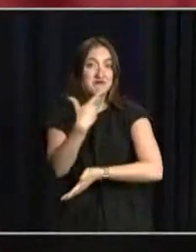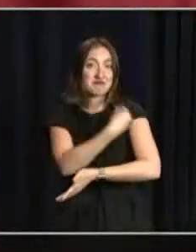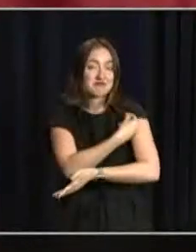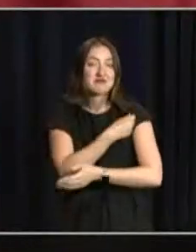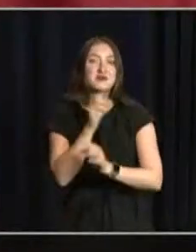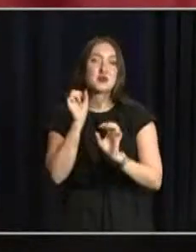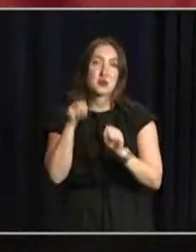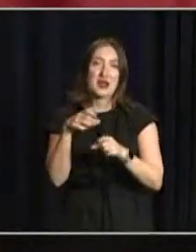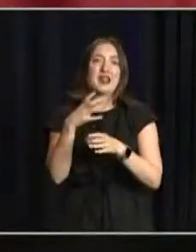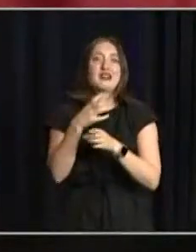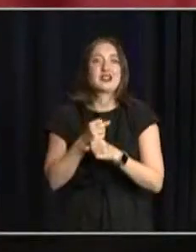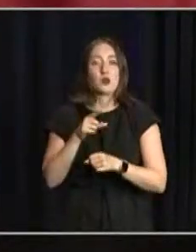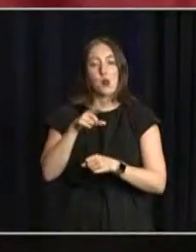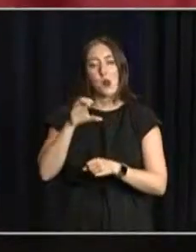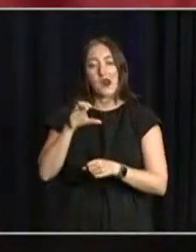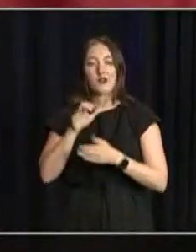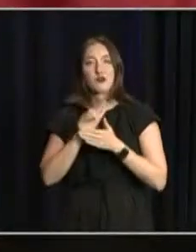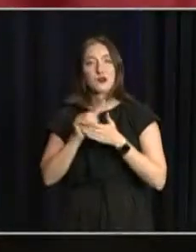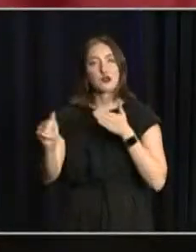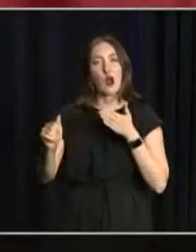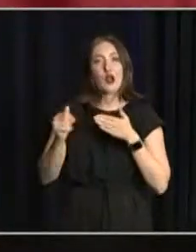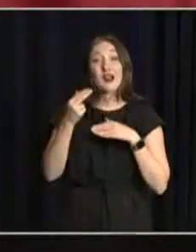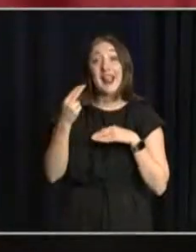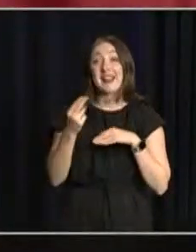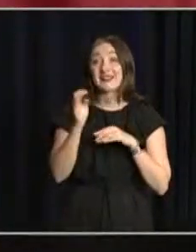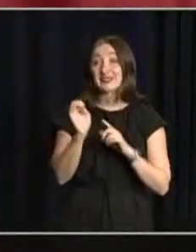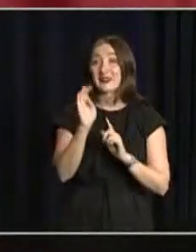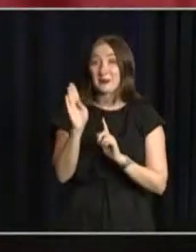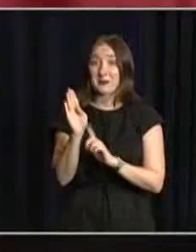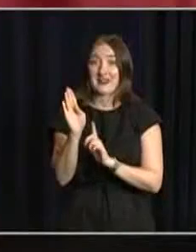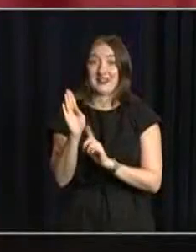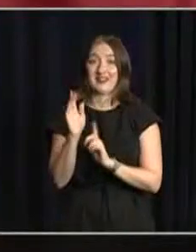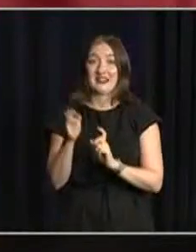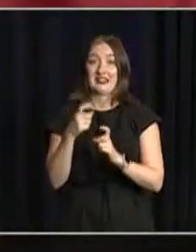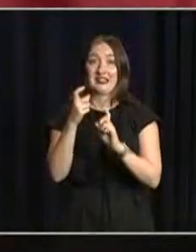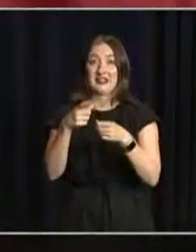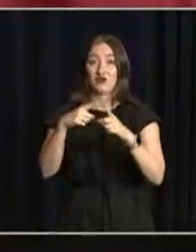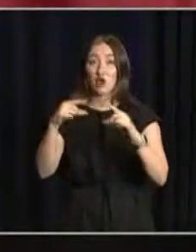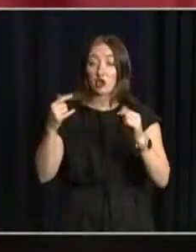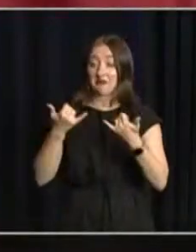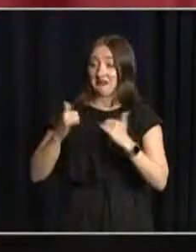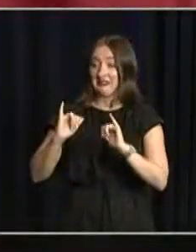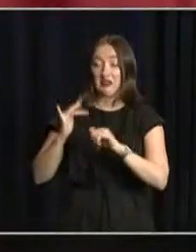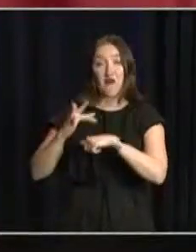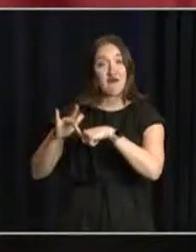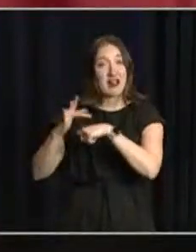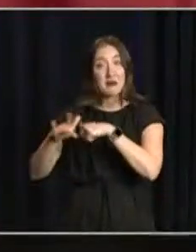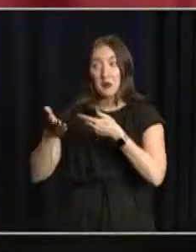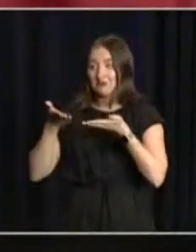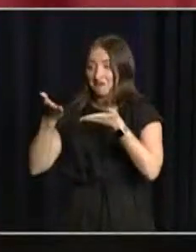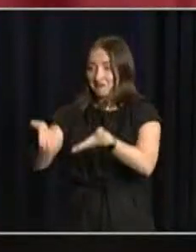This incentive will be available until supplies last and they are still available, so make sure you schedule that second